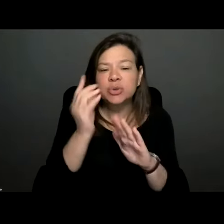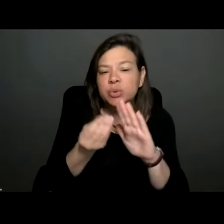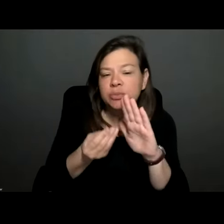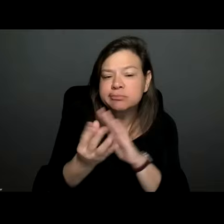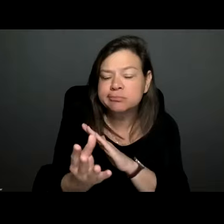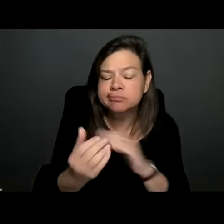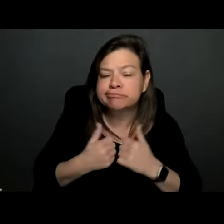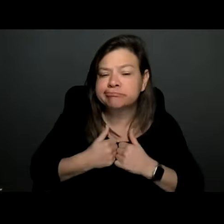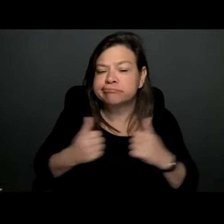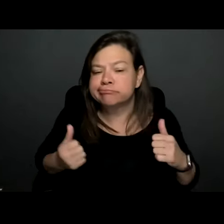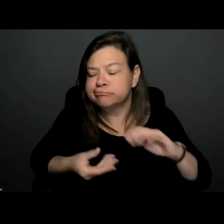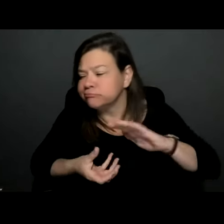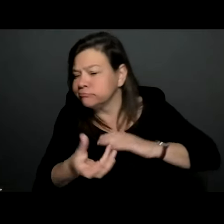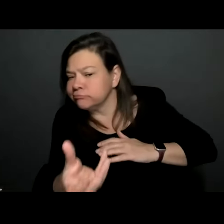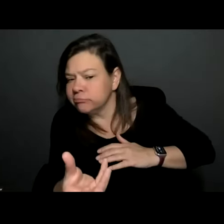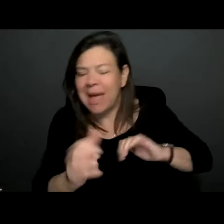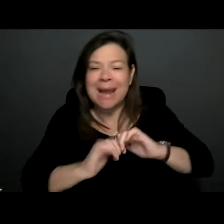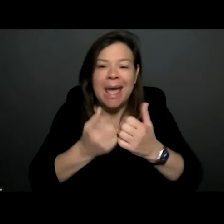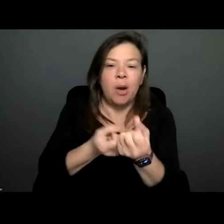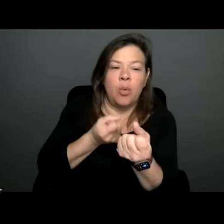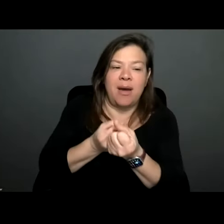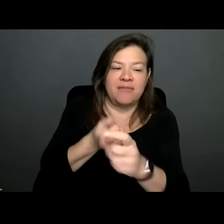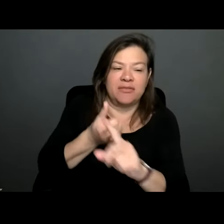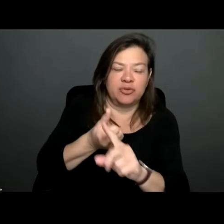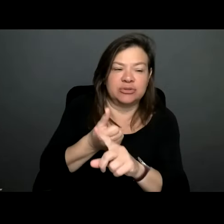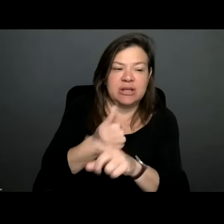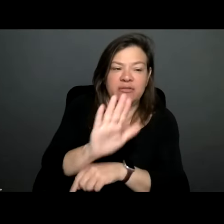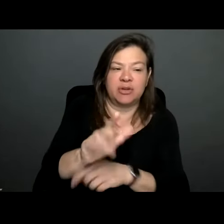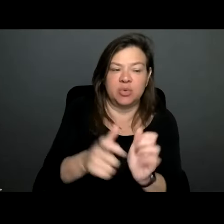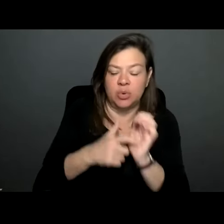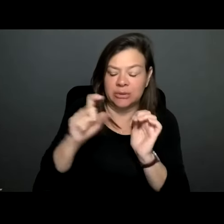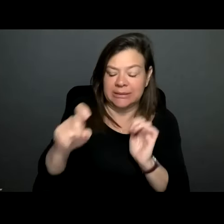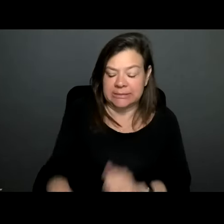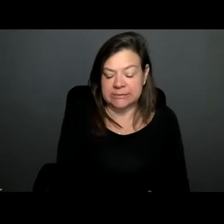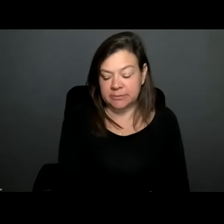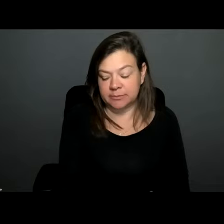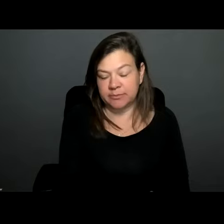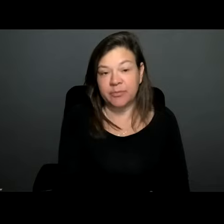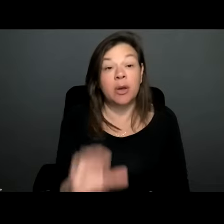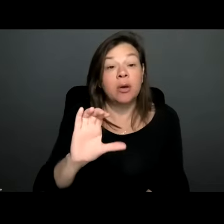and how you advocate for yourself and your specific needs. And I'm wondering if you could start us off, Cristina?